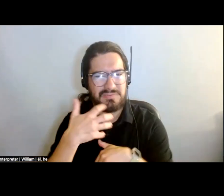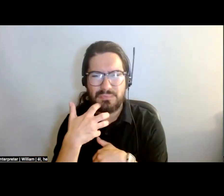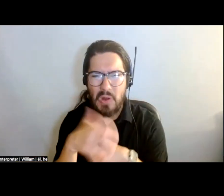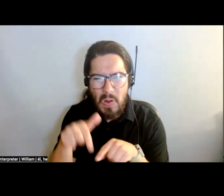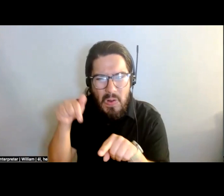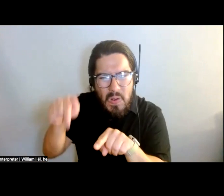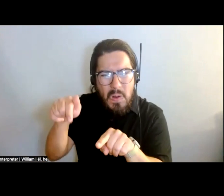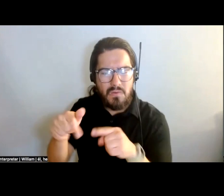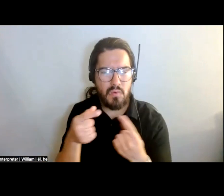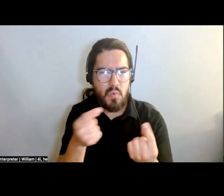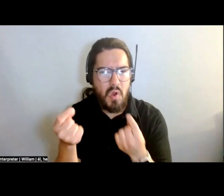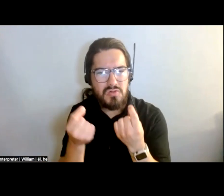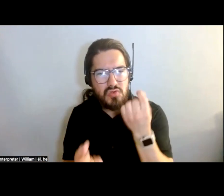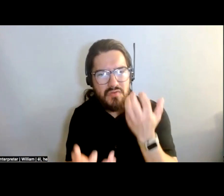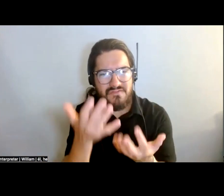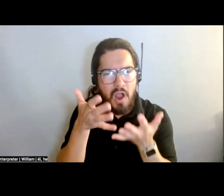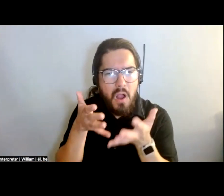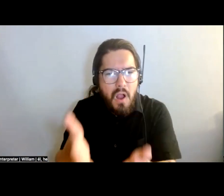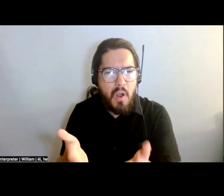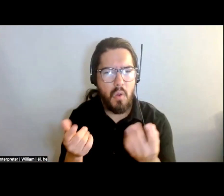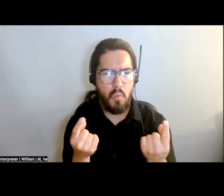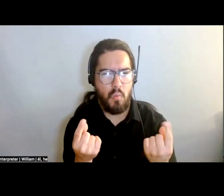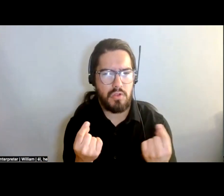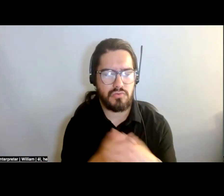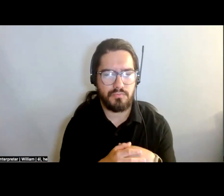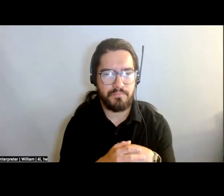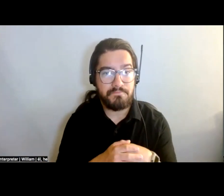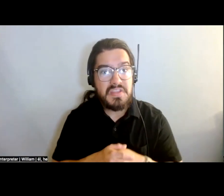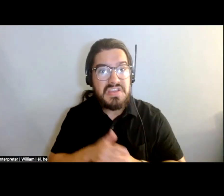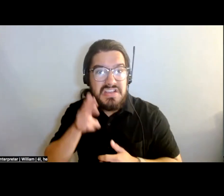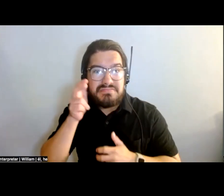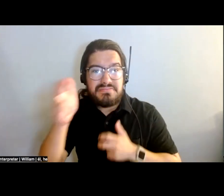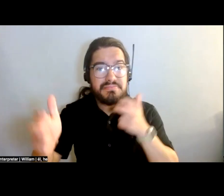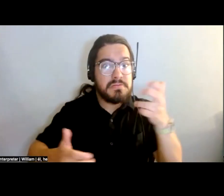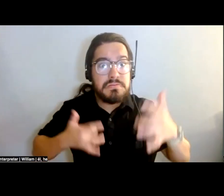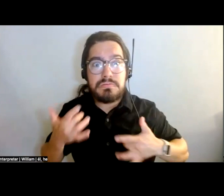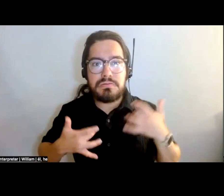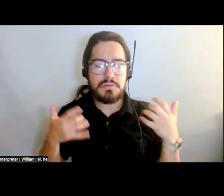Euphoria for some tears for others sometimes invisible